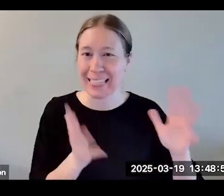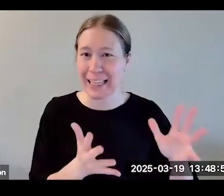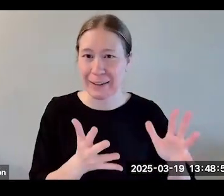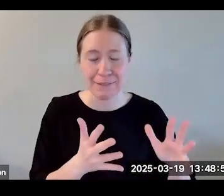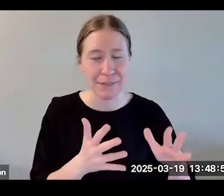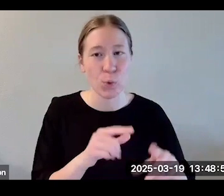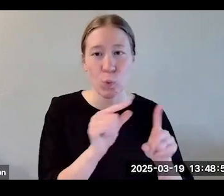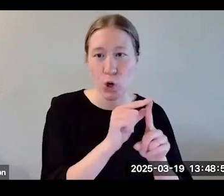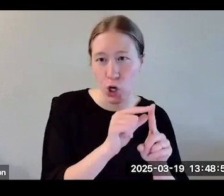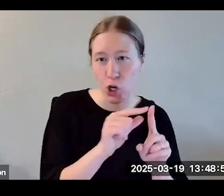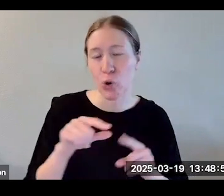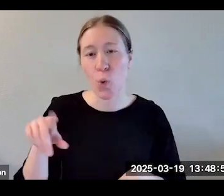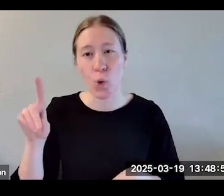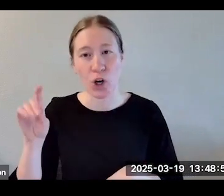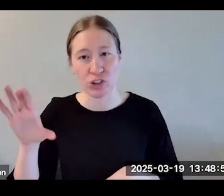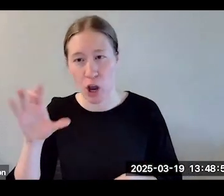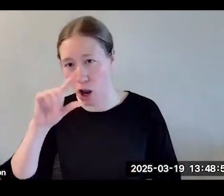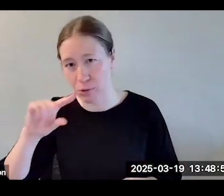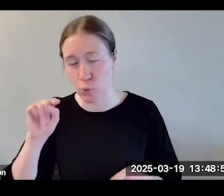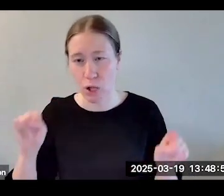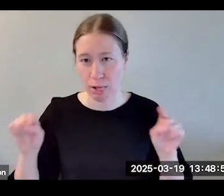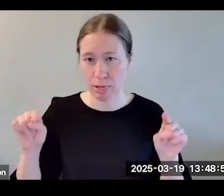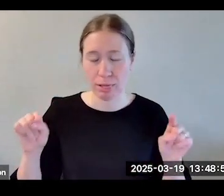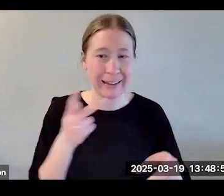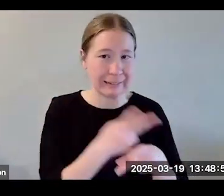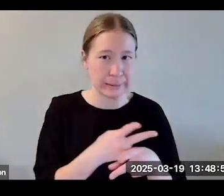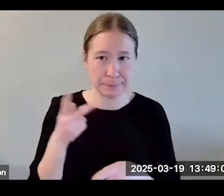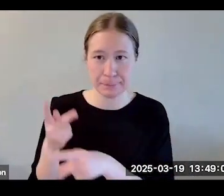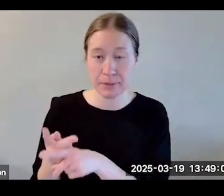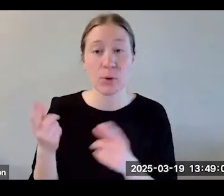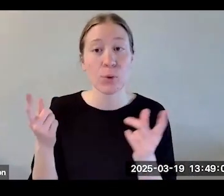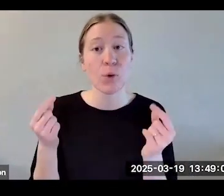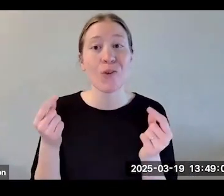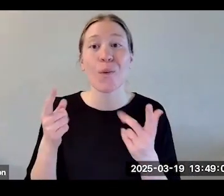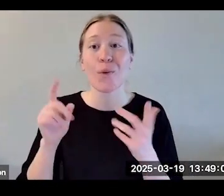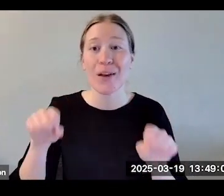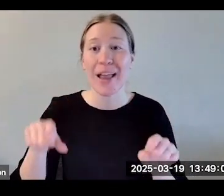What you can do is actually mark a file as final, read-only,